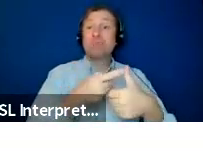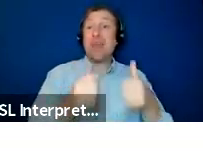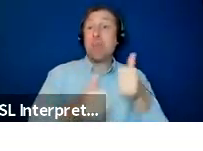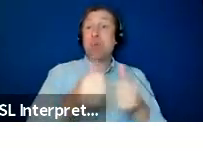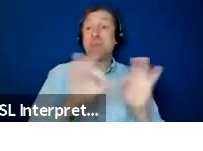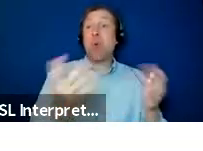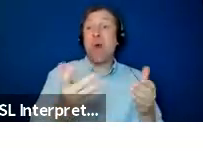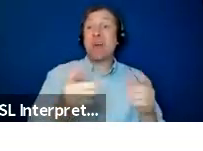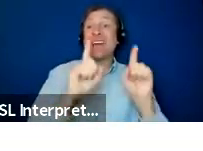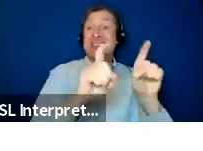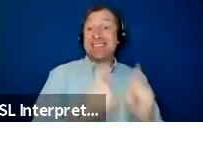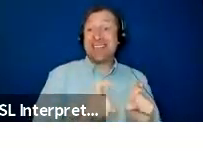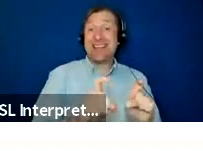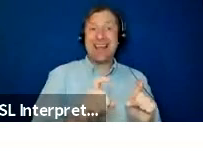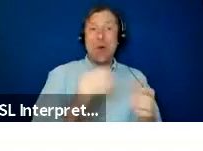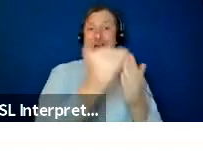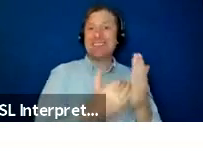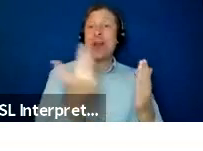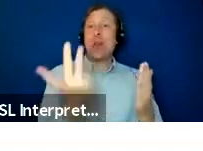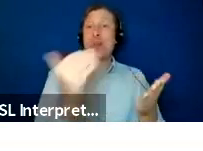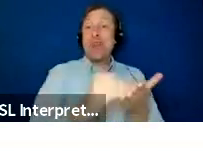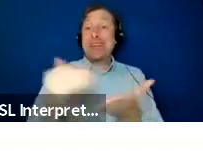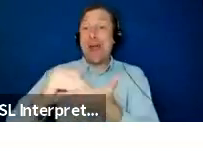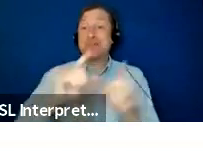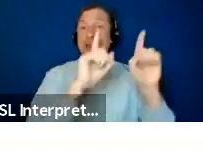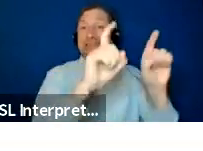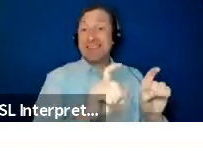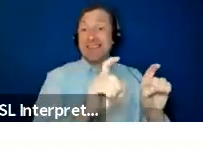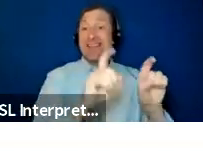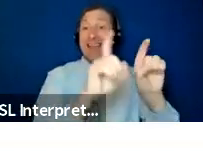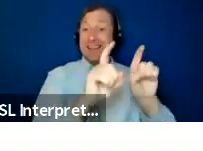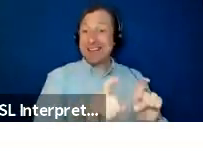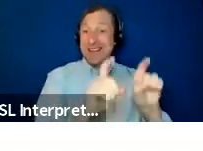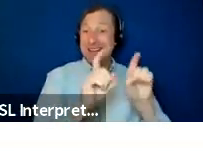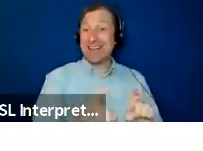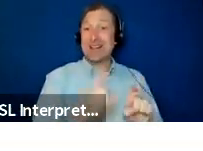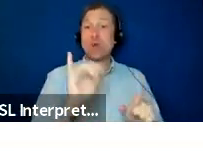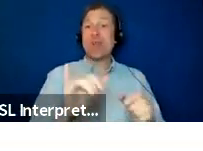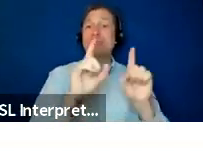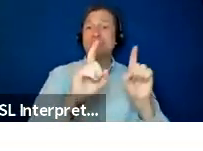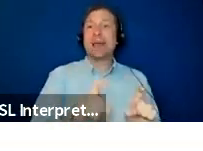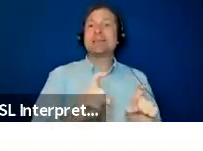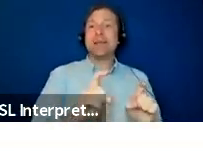And we've listed it three times because it's so important. Testing, testing, testing. The testing protocols, we will discuss in details,